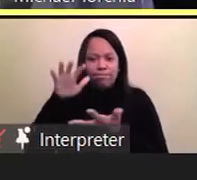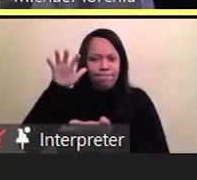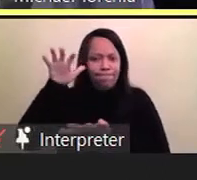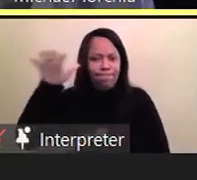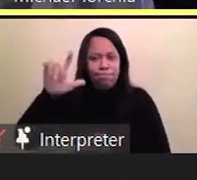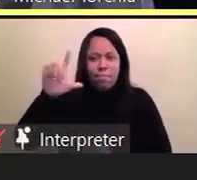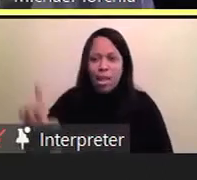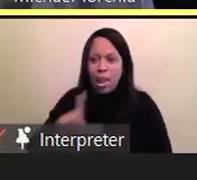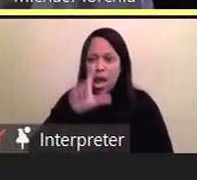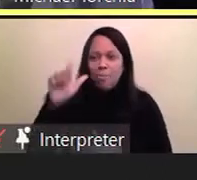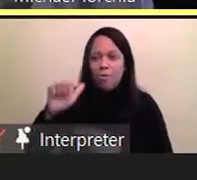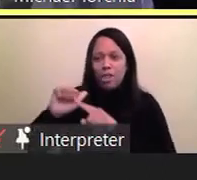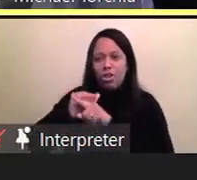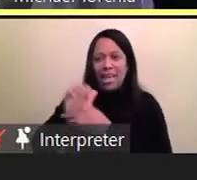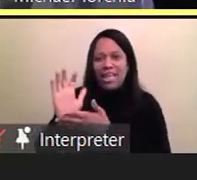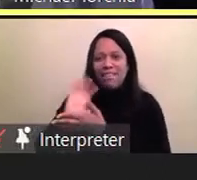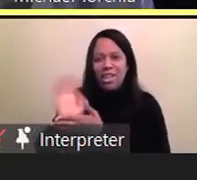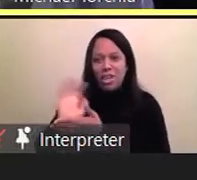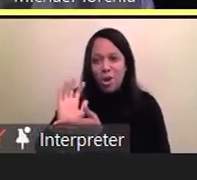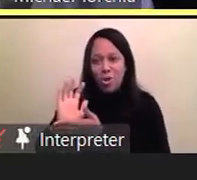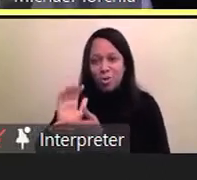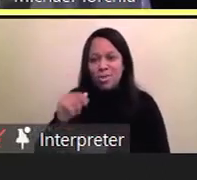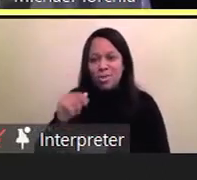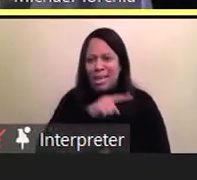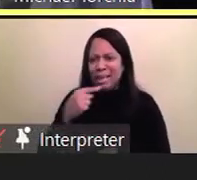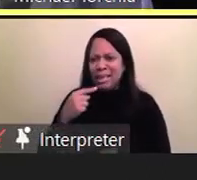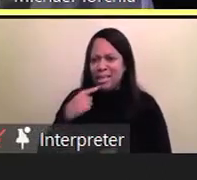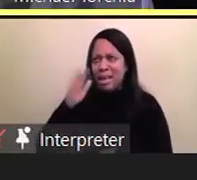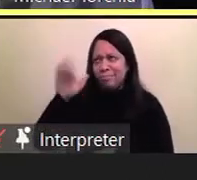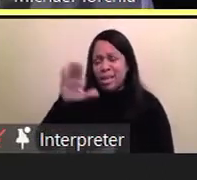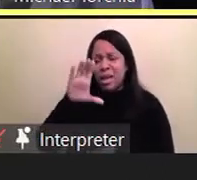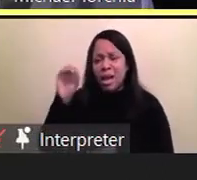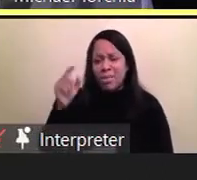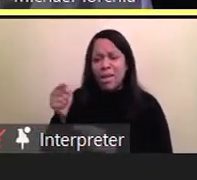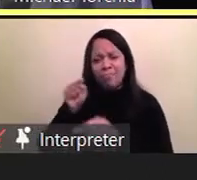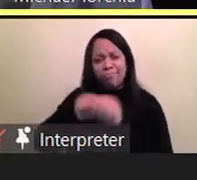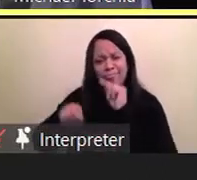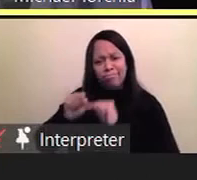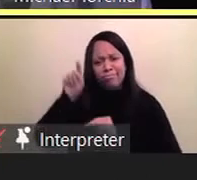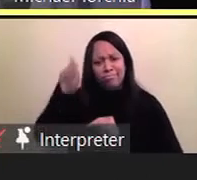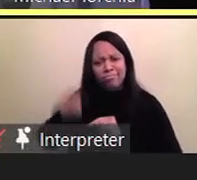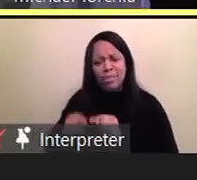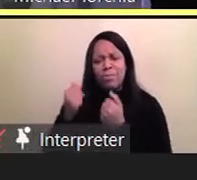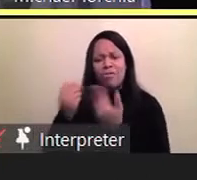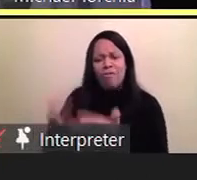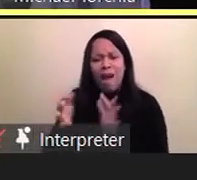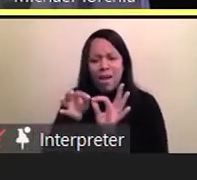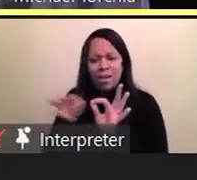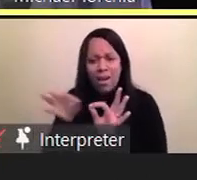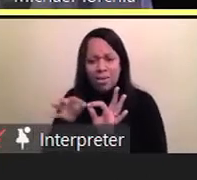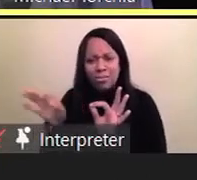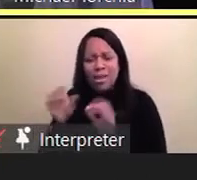And he wanted the company to go back and caption all of them and have all audio files have transcripts.